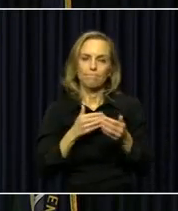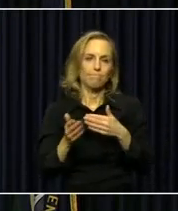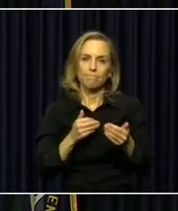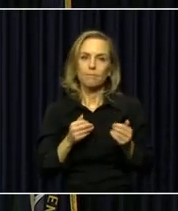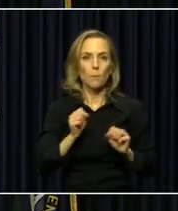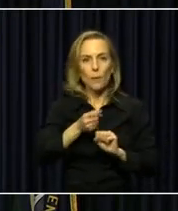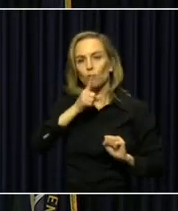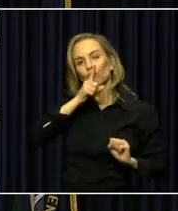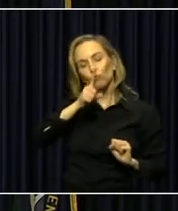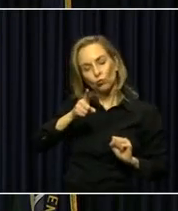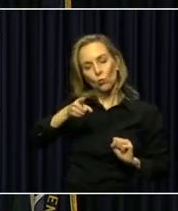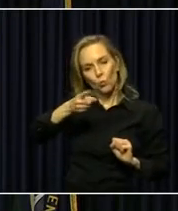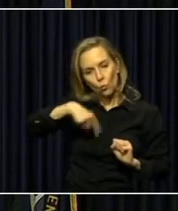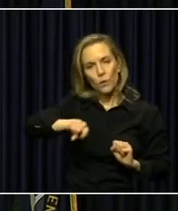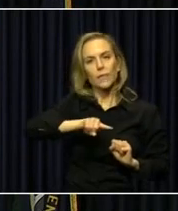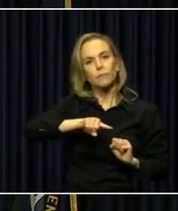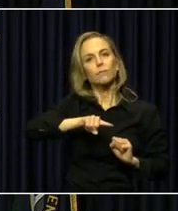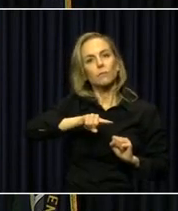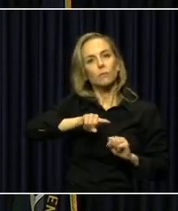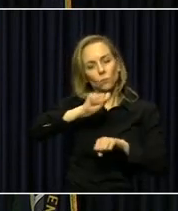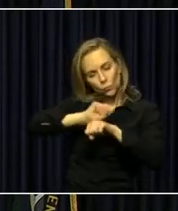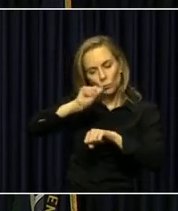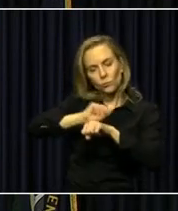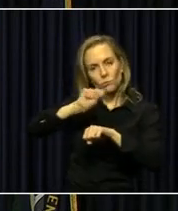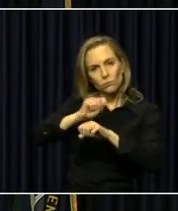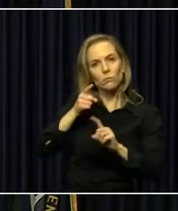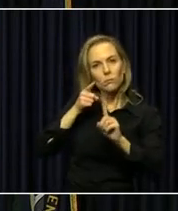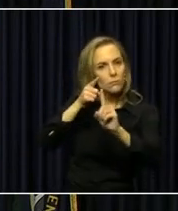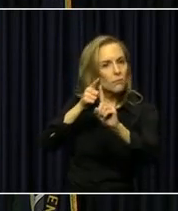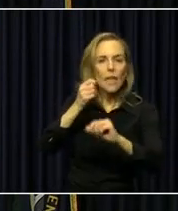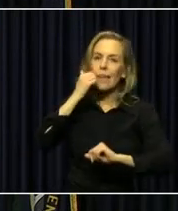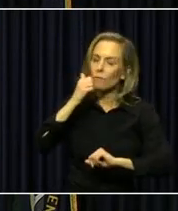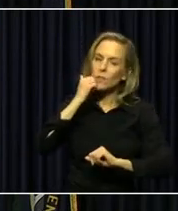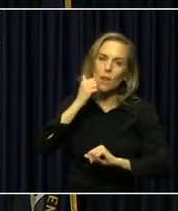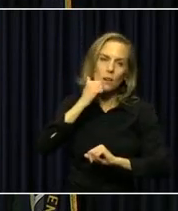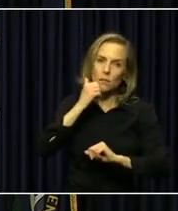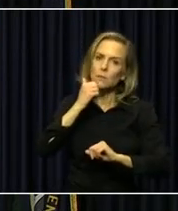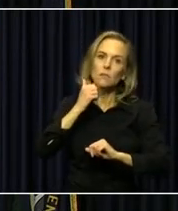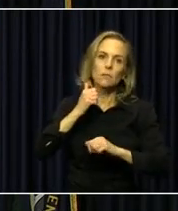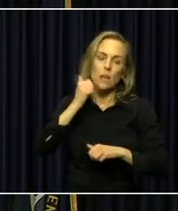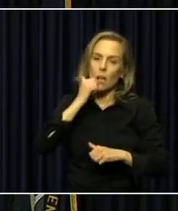DRIVE-THROUGH CITIESING THAT THE STATE AND KROGER -- TESTING THAT THE STATE AND CROWING ARE